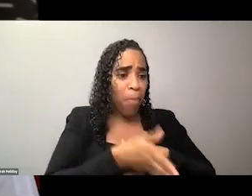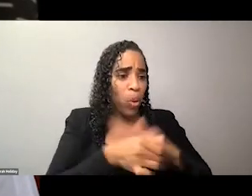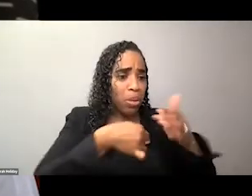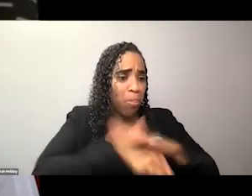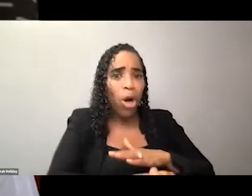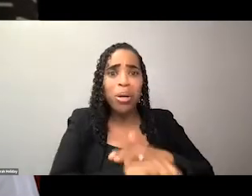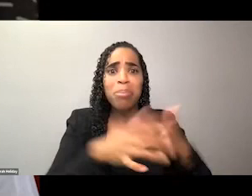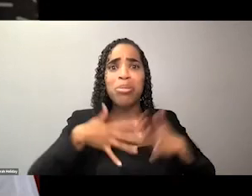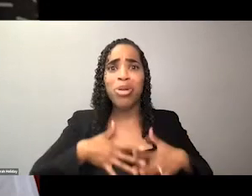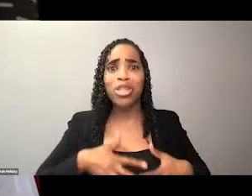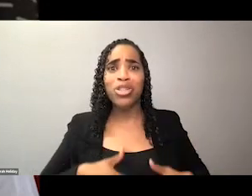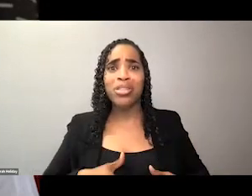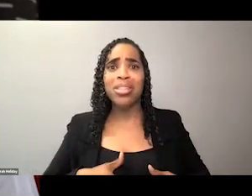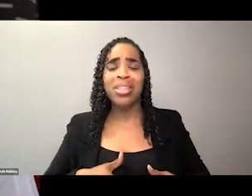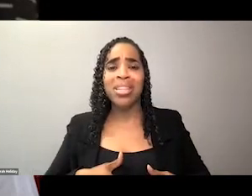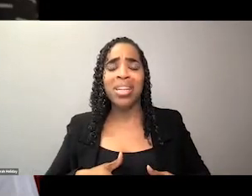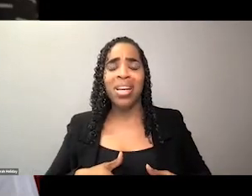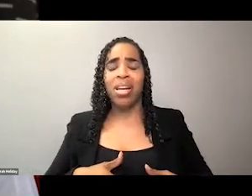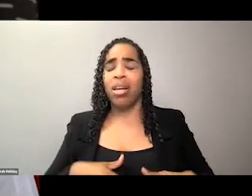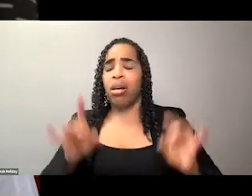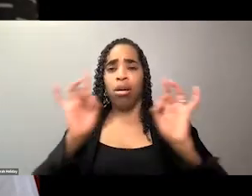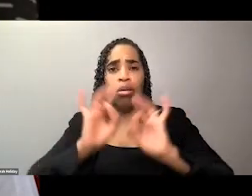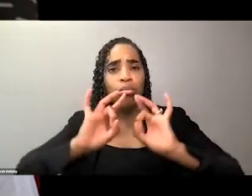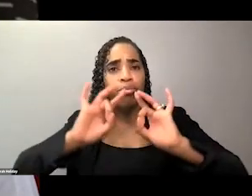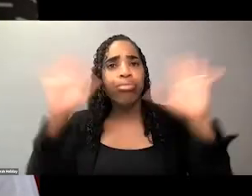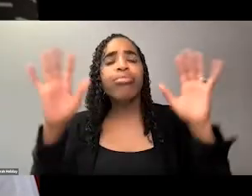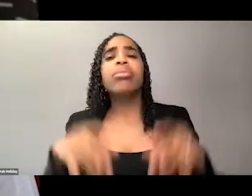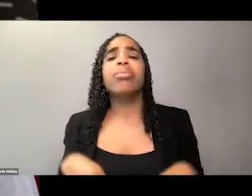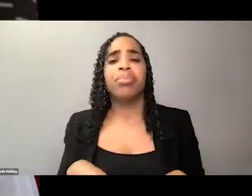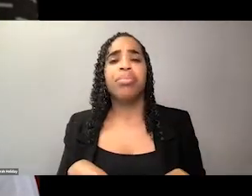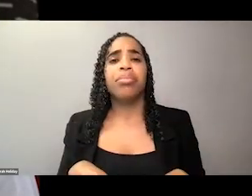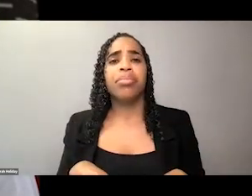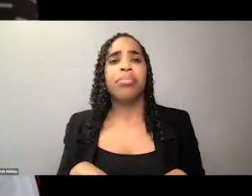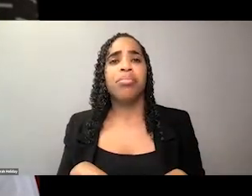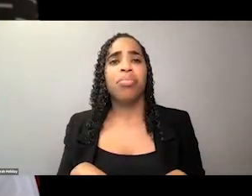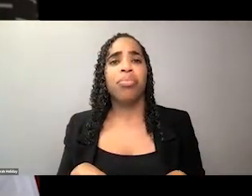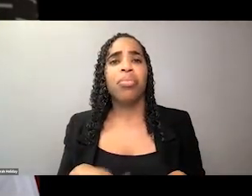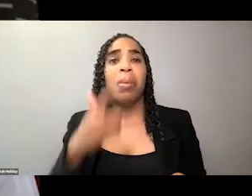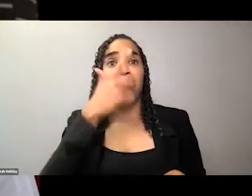The onset of my disabling condition and substance use withdrawal